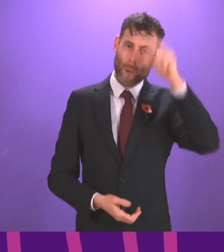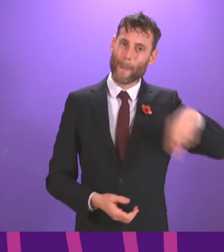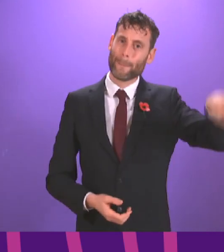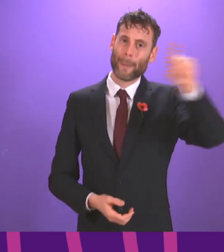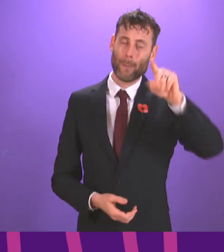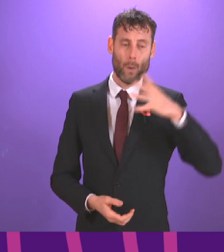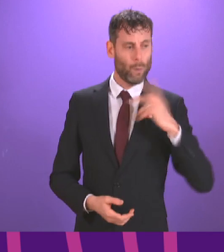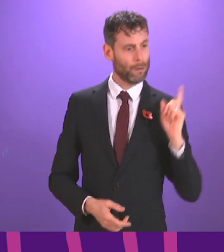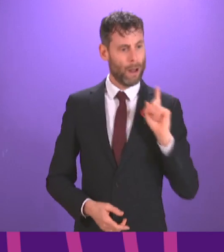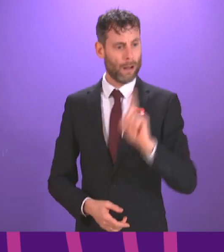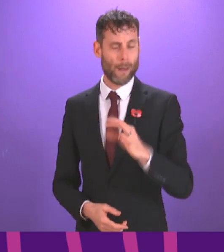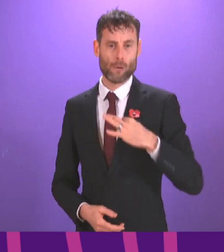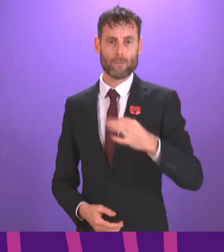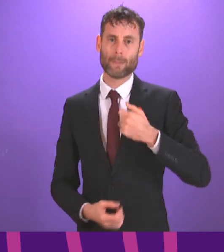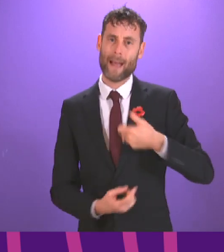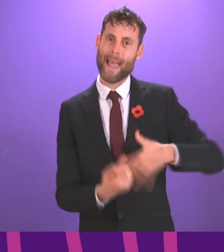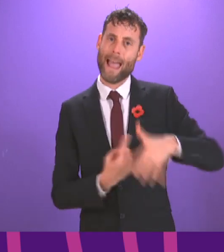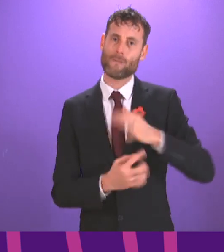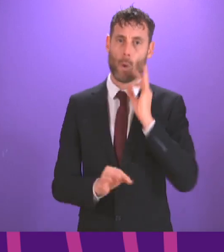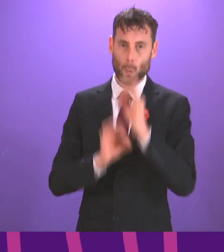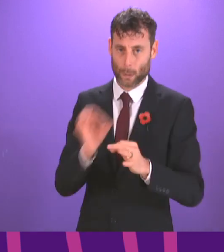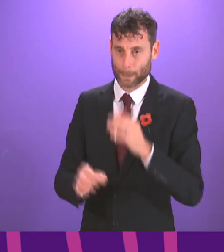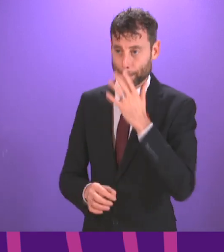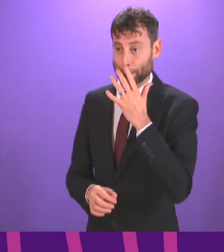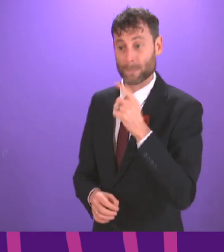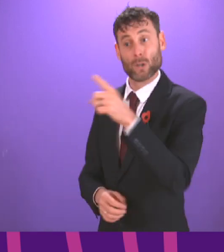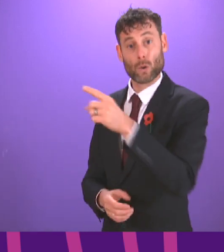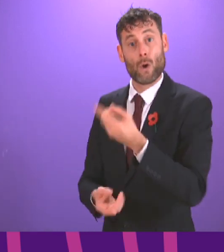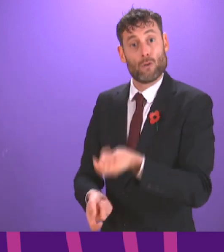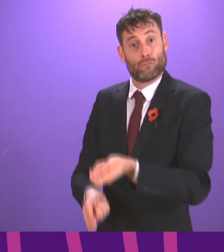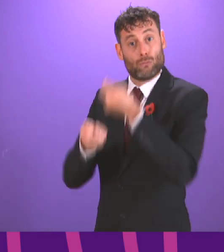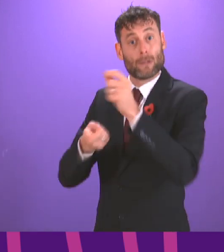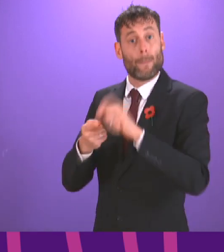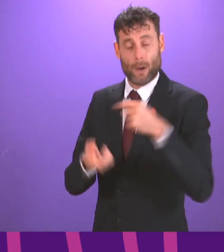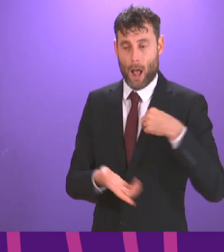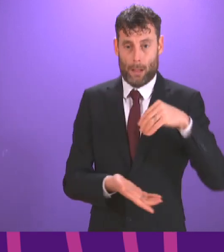the agenda for Tuesday and I will take Ms Lamont’s suggestion to the bureau.